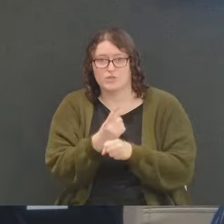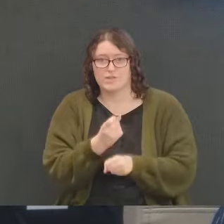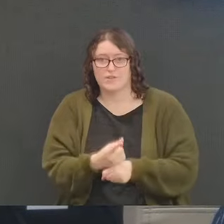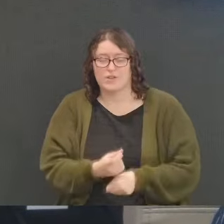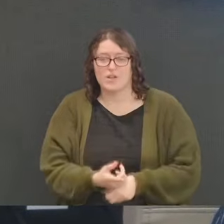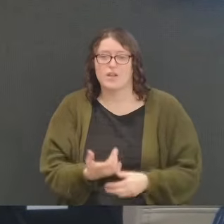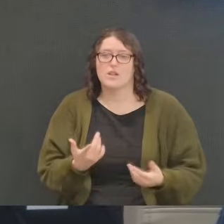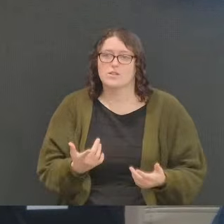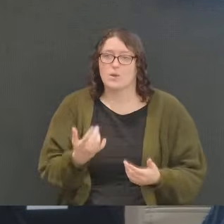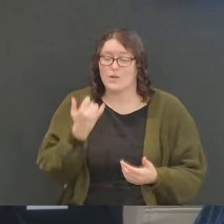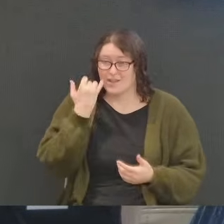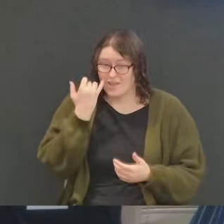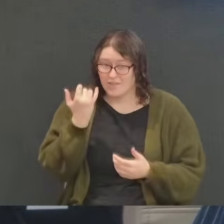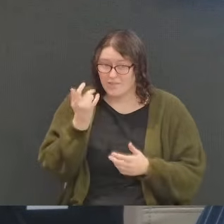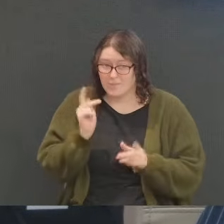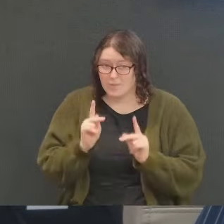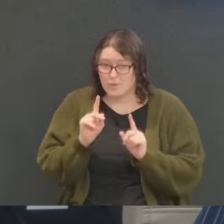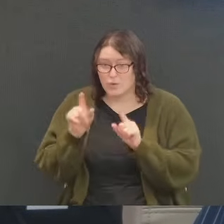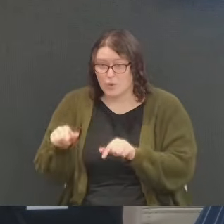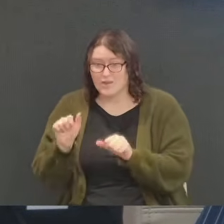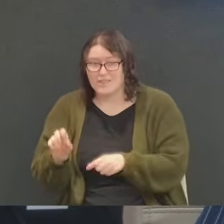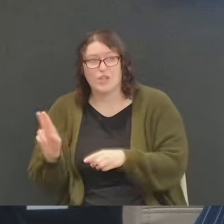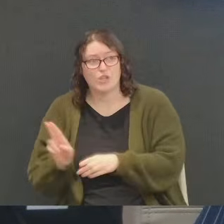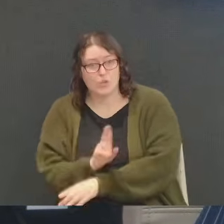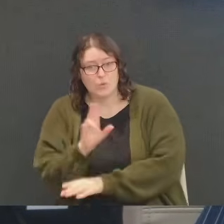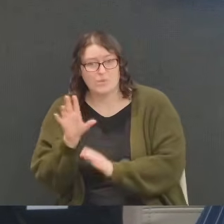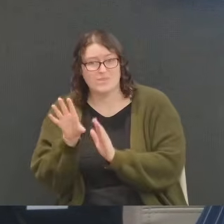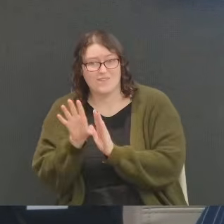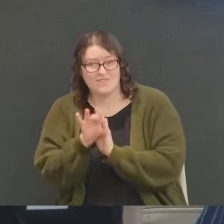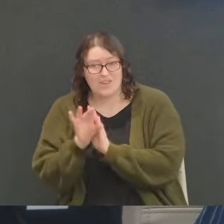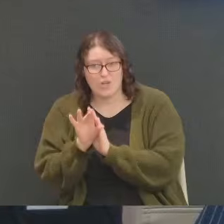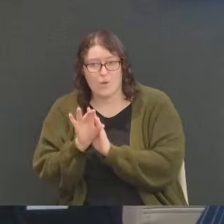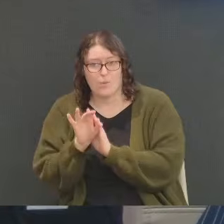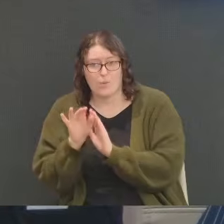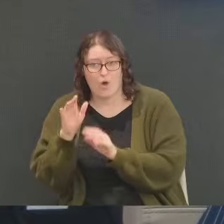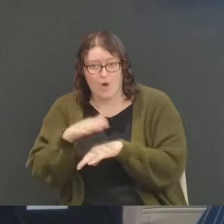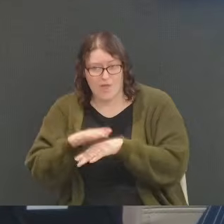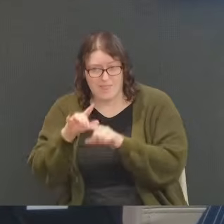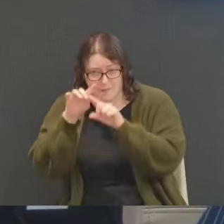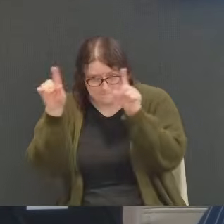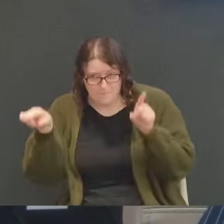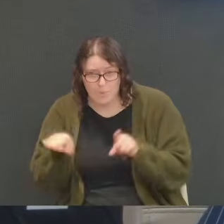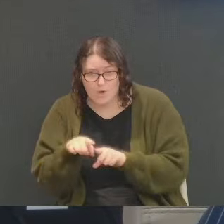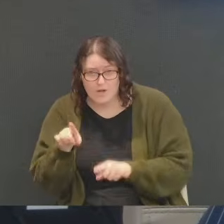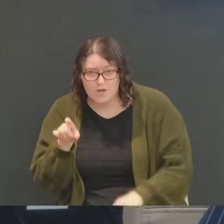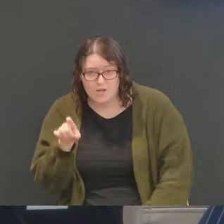be able to use this board, the video on the Board and all that? Will we be able to use it?